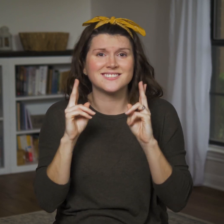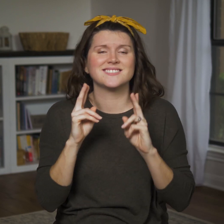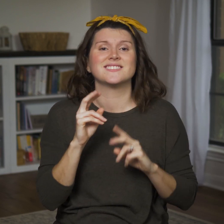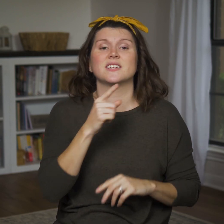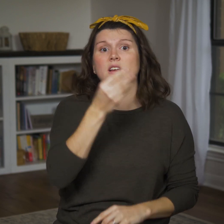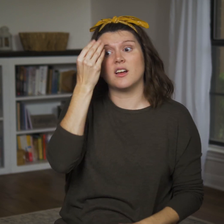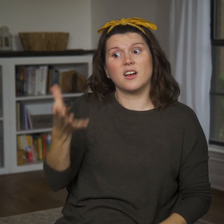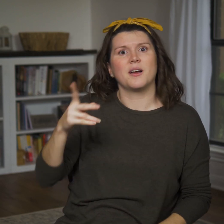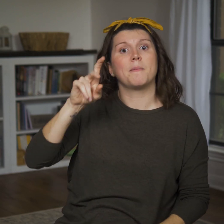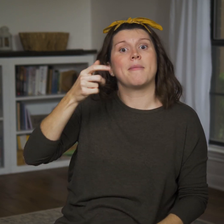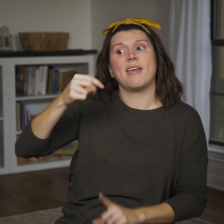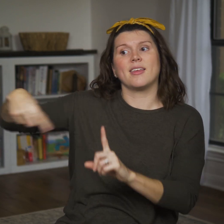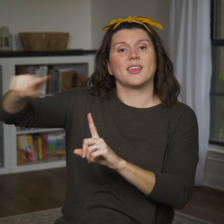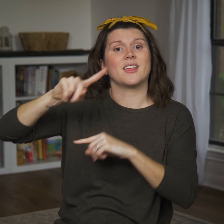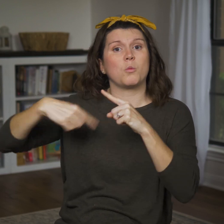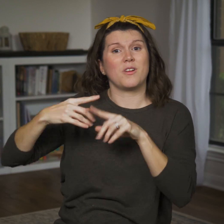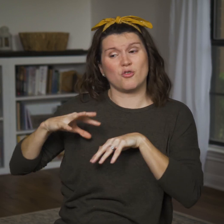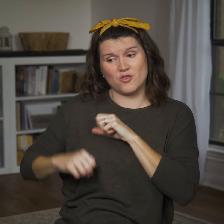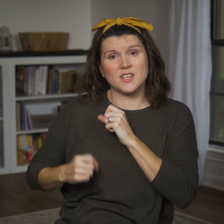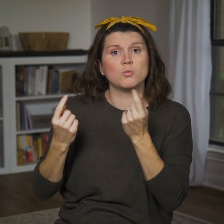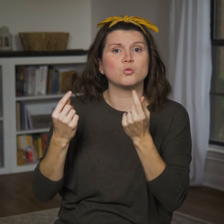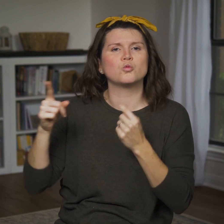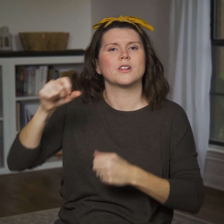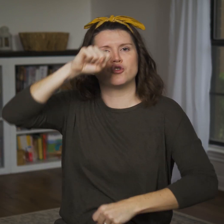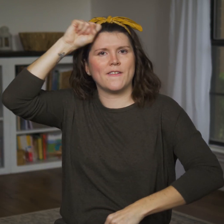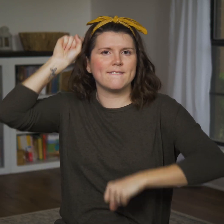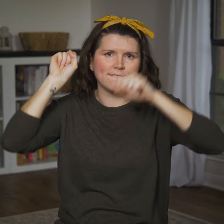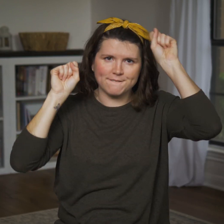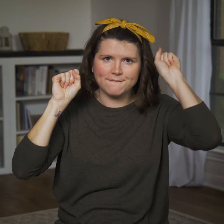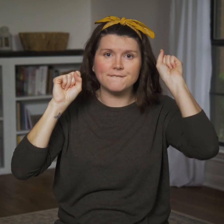One way pagans grieve is by shaving their heads,